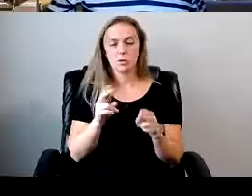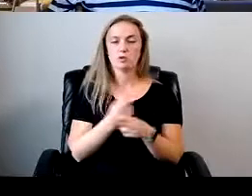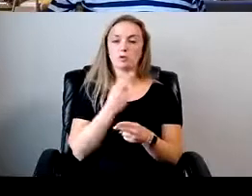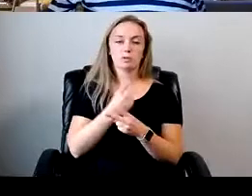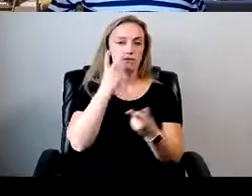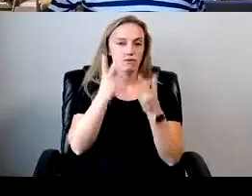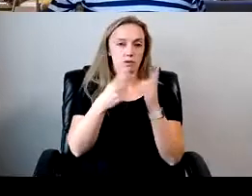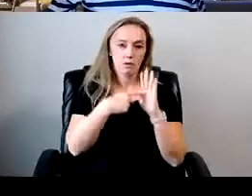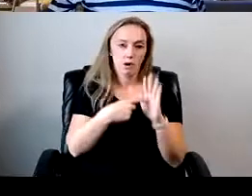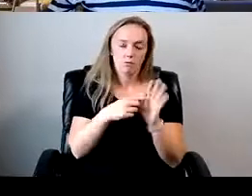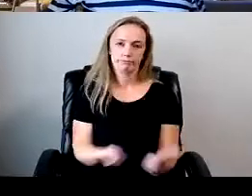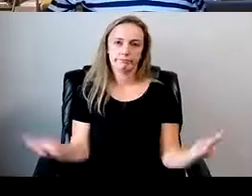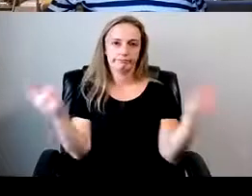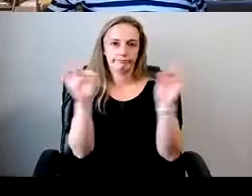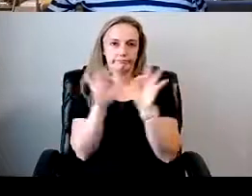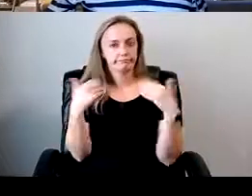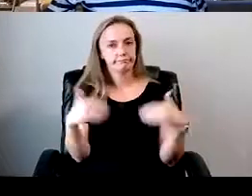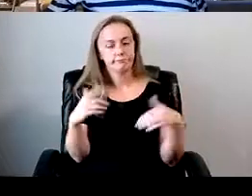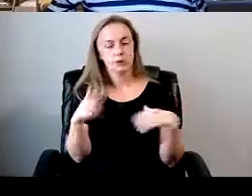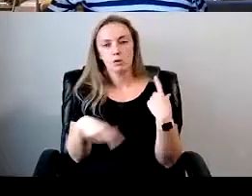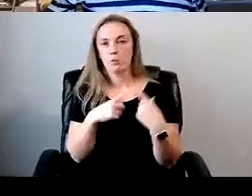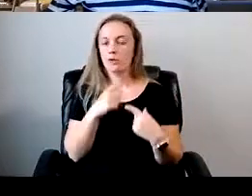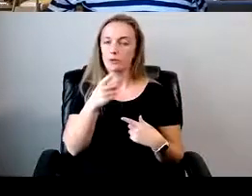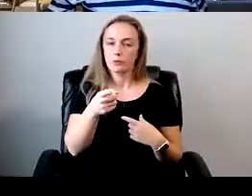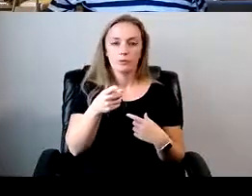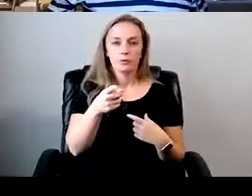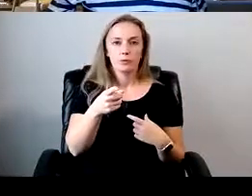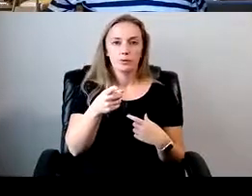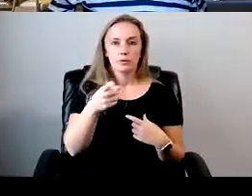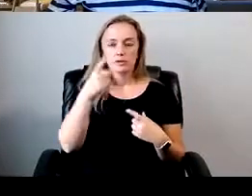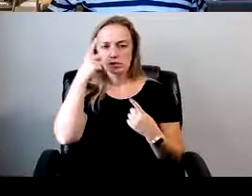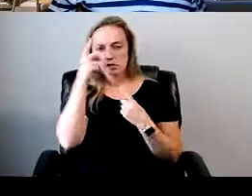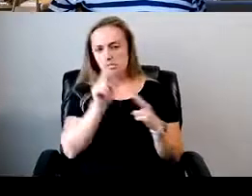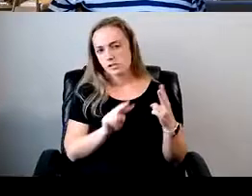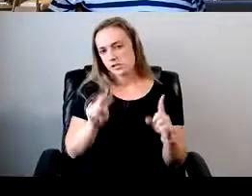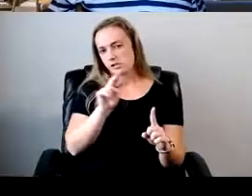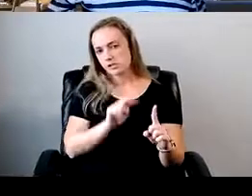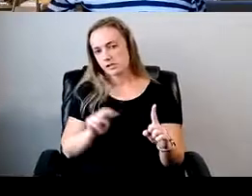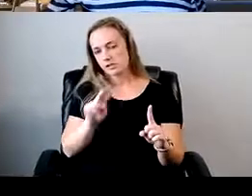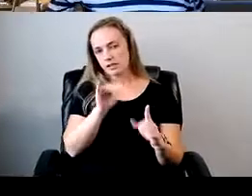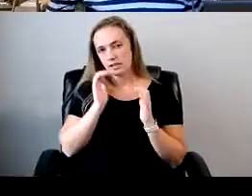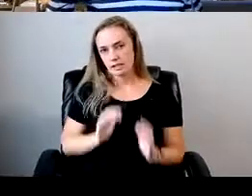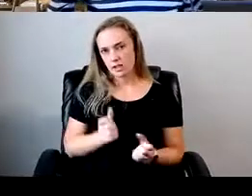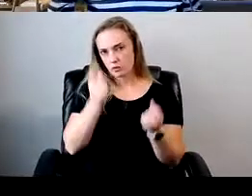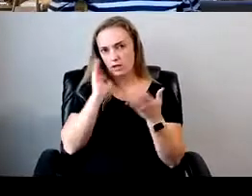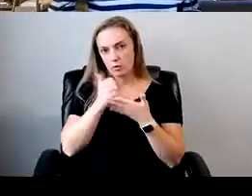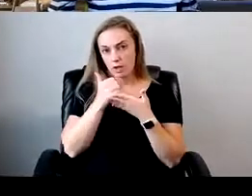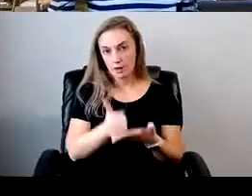And once you talk to the client and understand that it's something that's helpful for them.